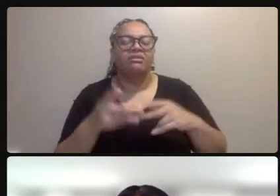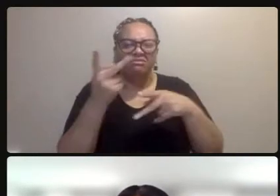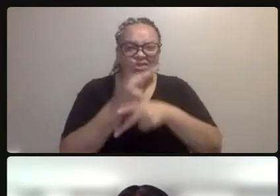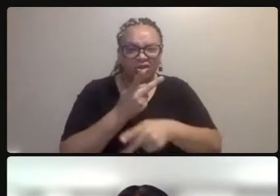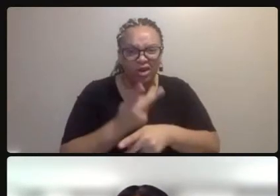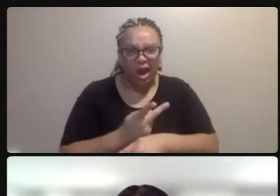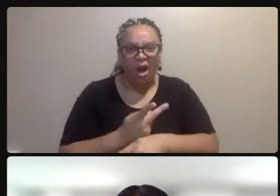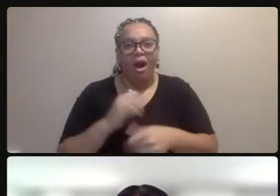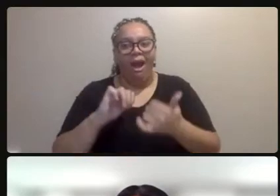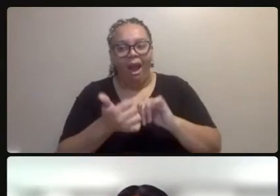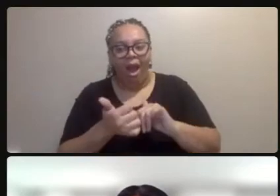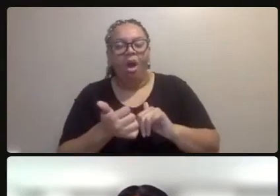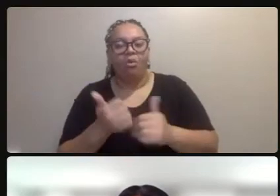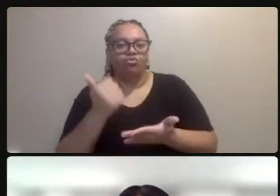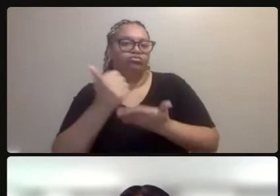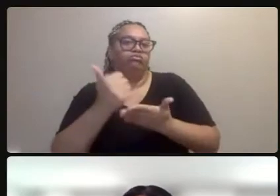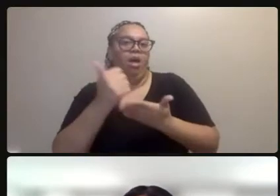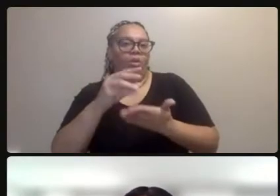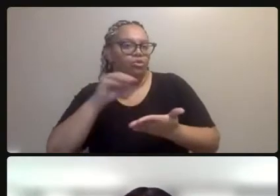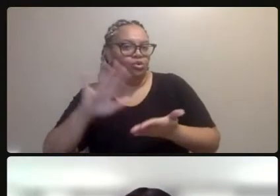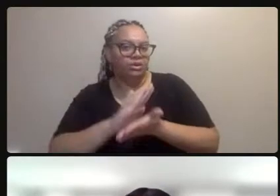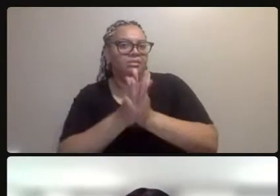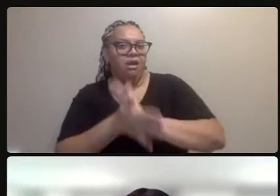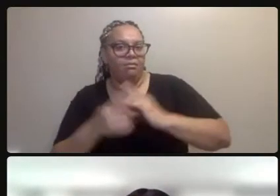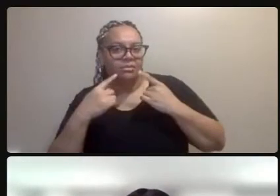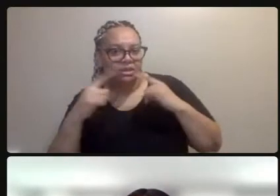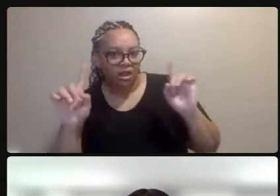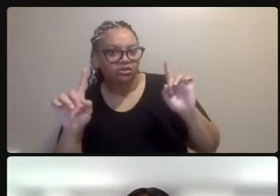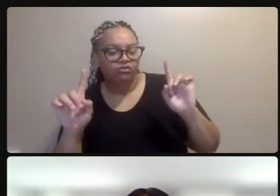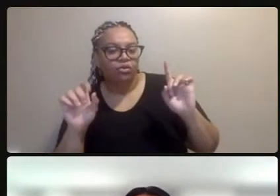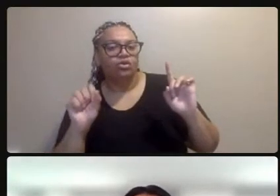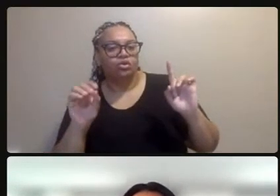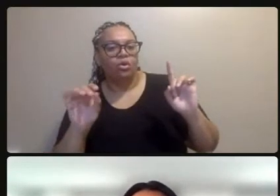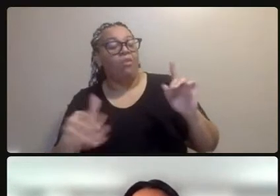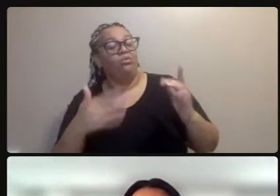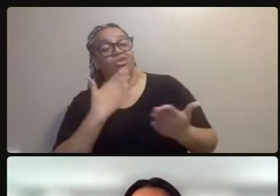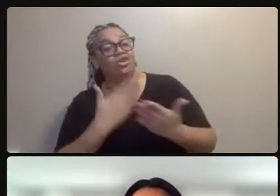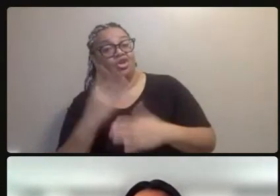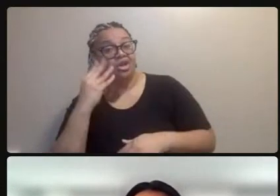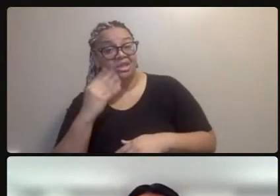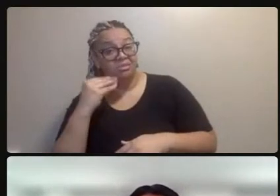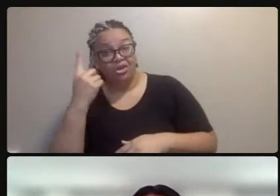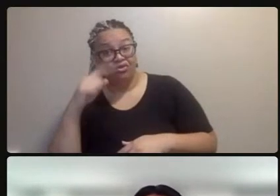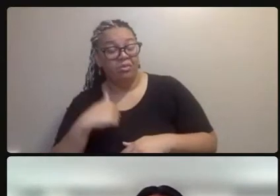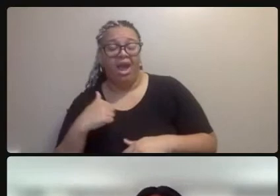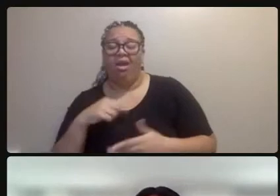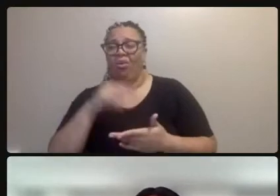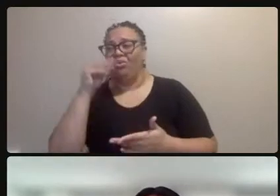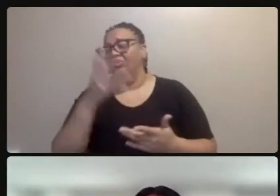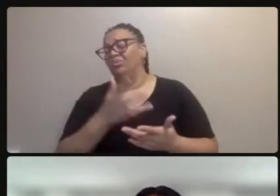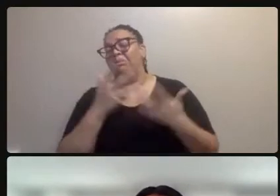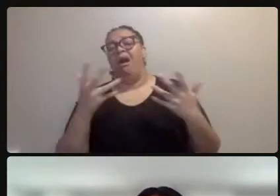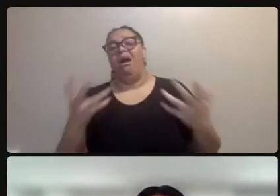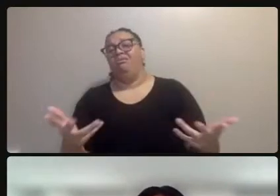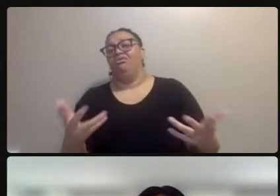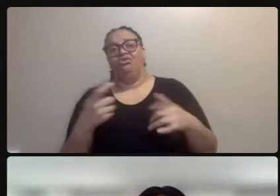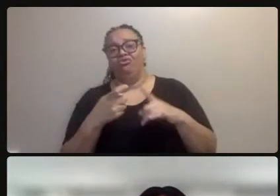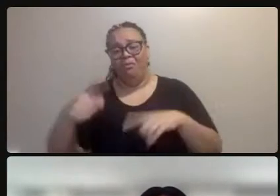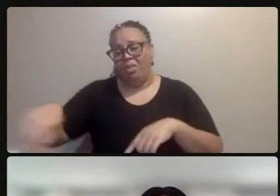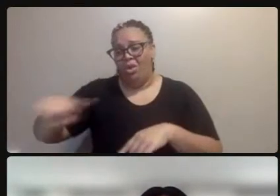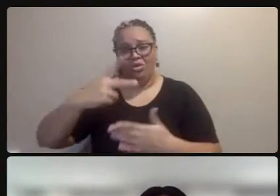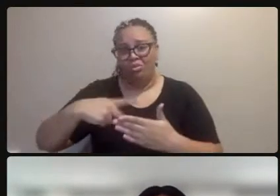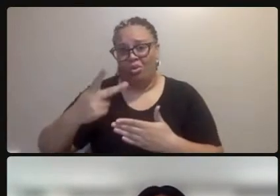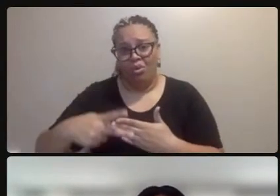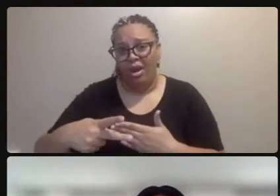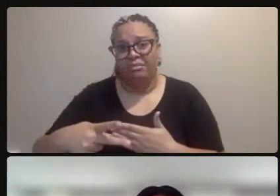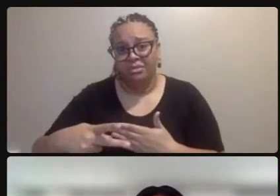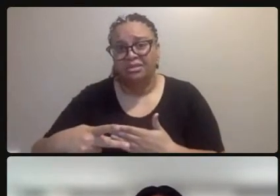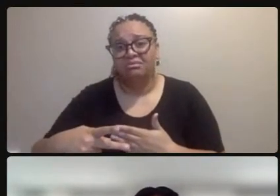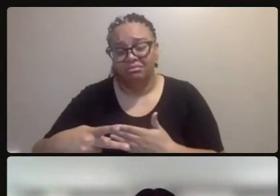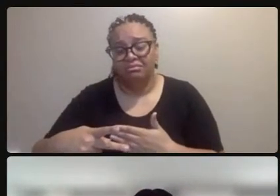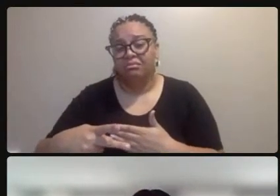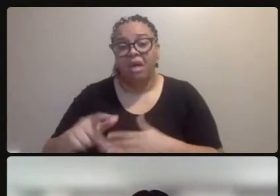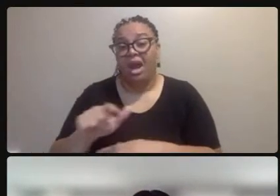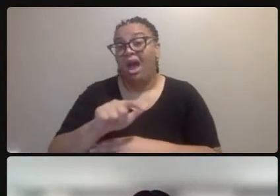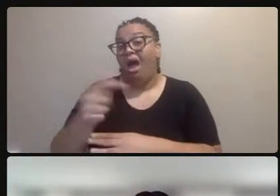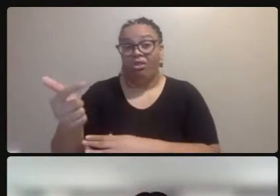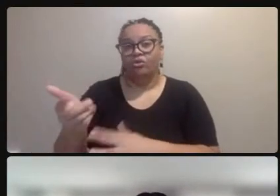COORDINATED AND COLLABORATED IN